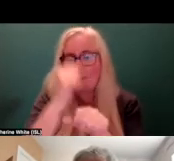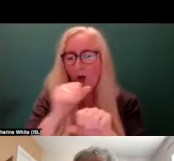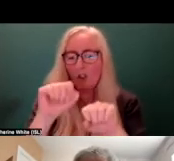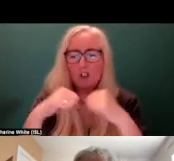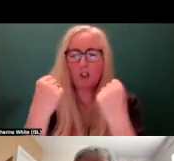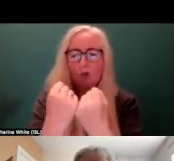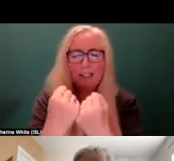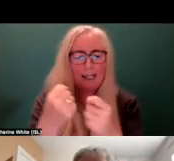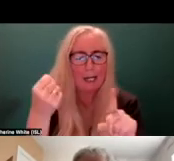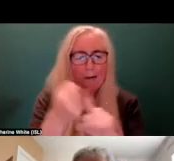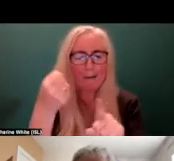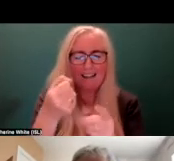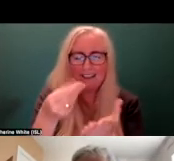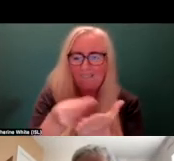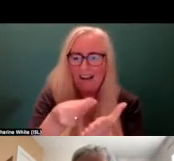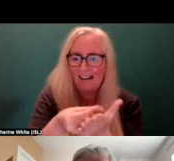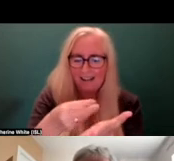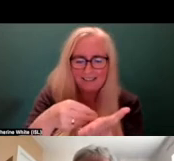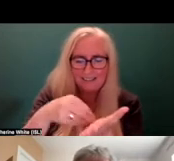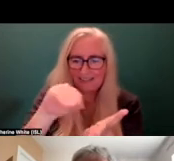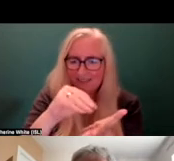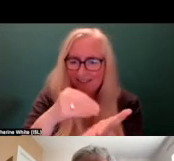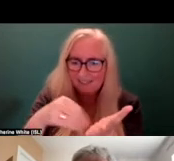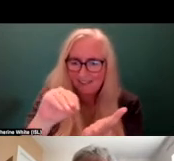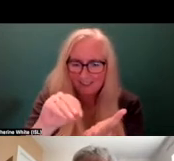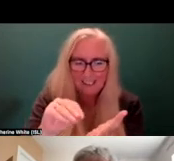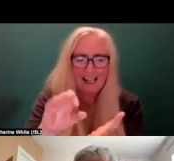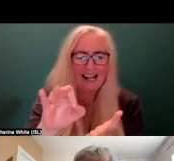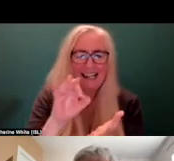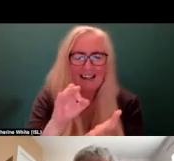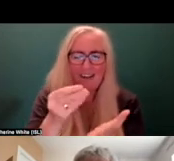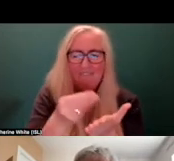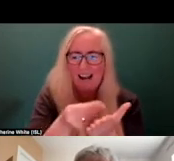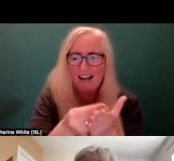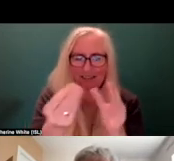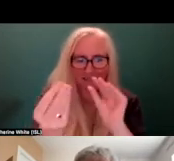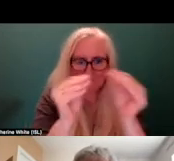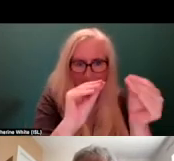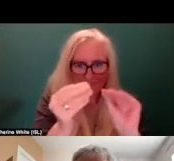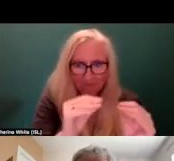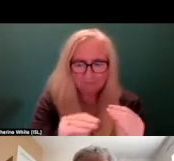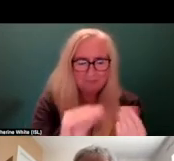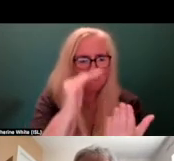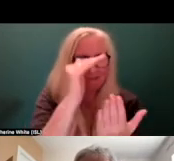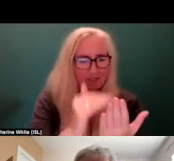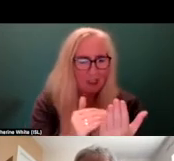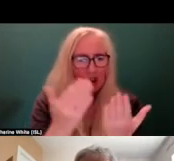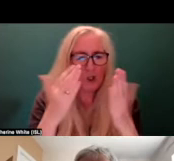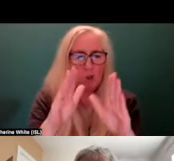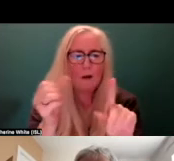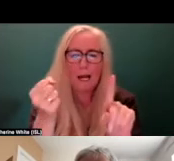impact financing and getting financial propositions that match, I suppose, the